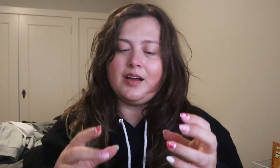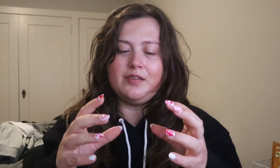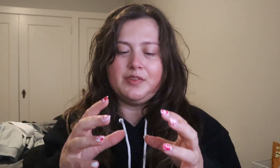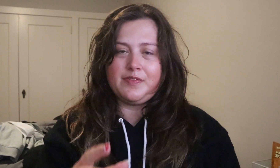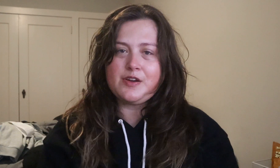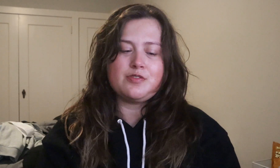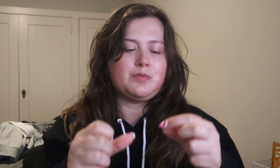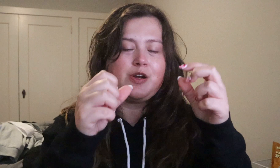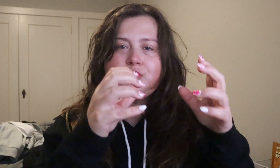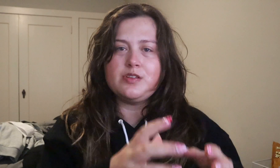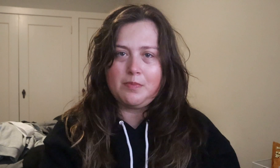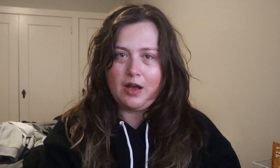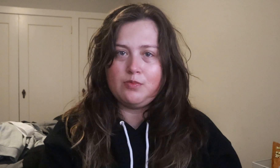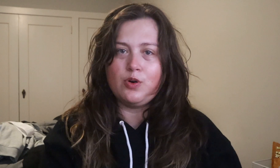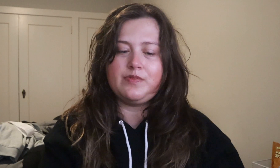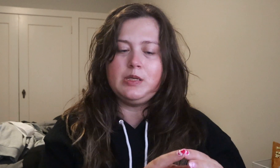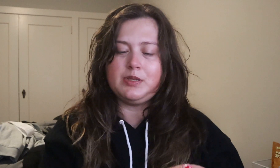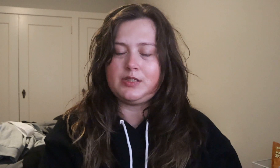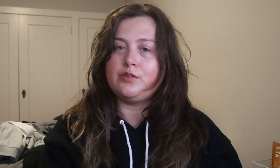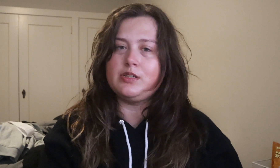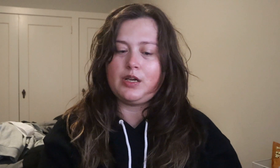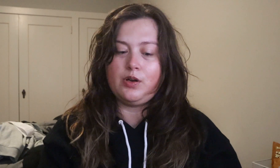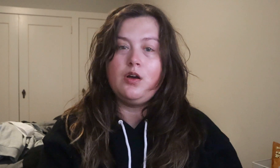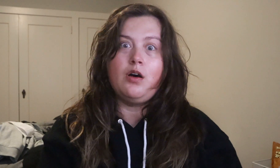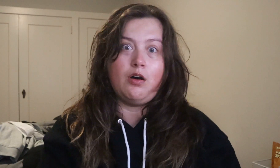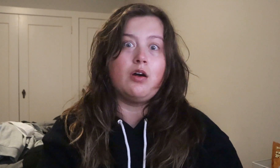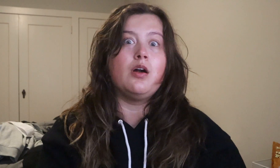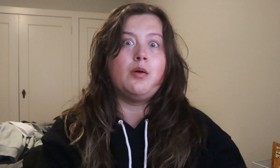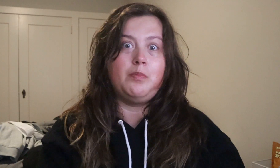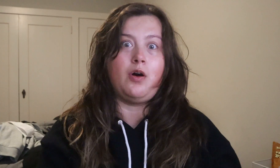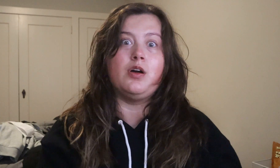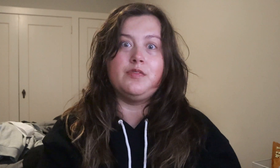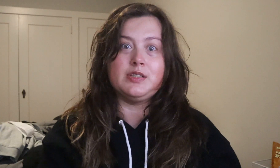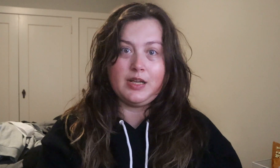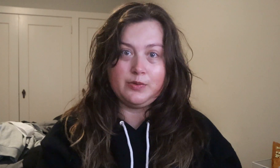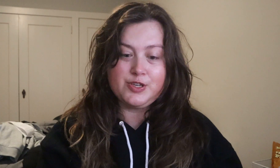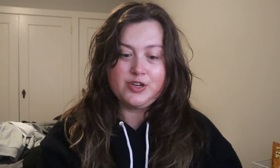that the facial expressions, the mouth morphemes, etc etc are part of this language